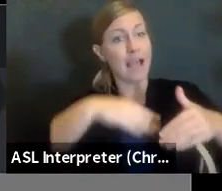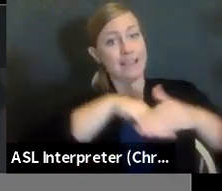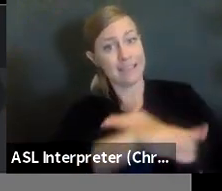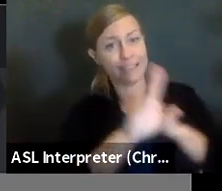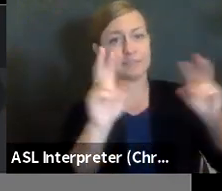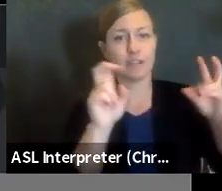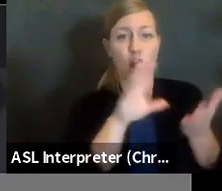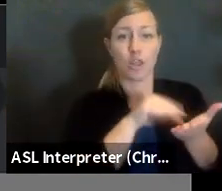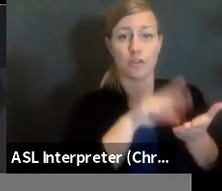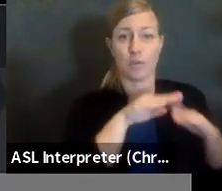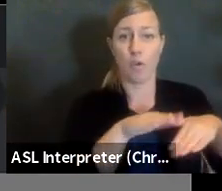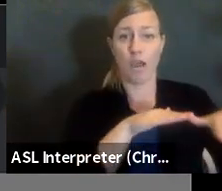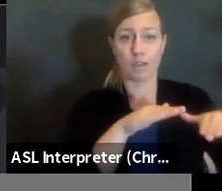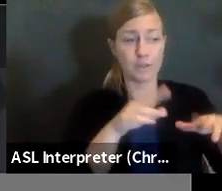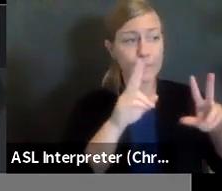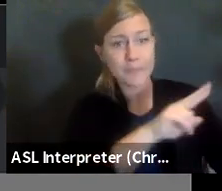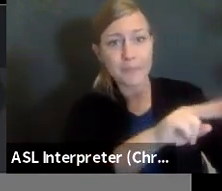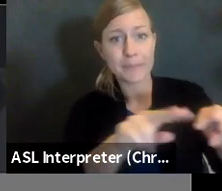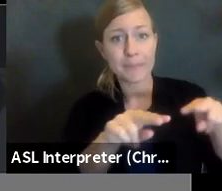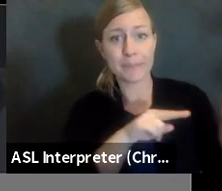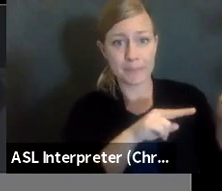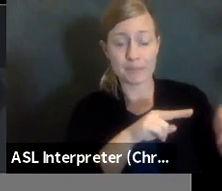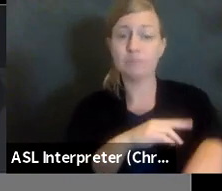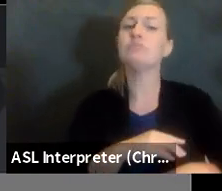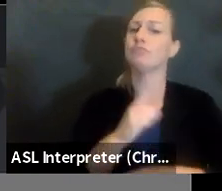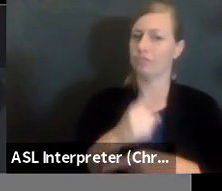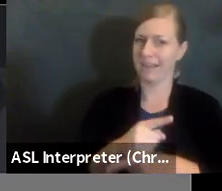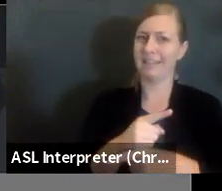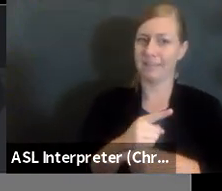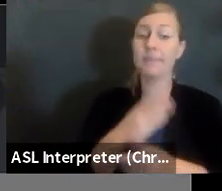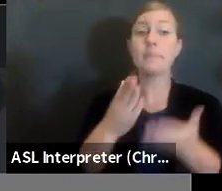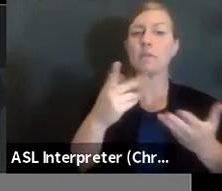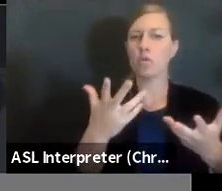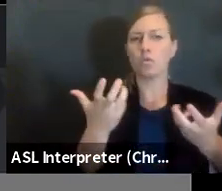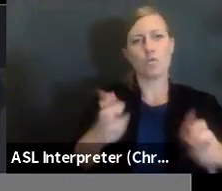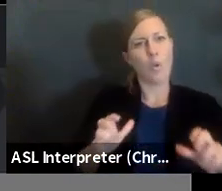ESD 112 - Katherine Livick: You could. And if you didn't want to get all the emails for what was going on in my classroom, you could go into those settings and turn it off.